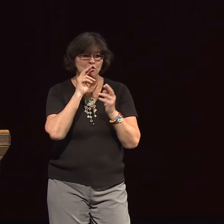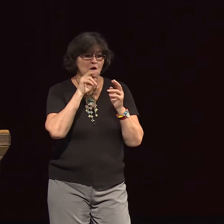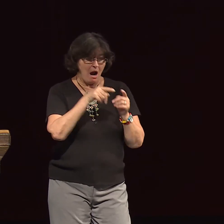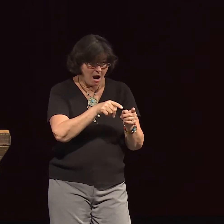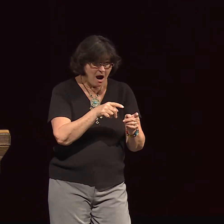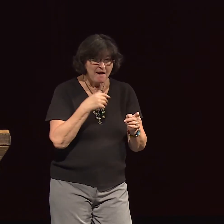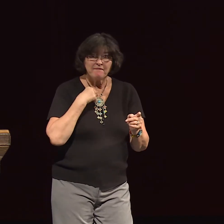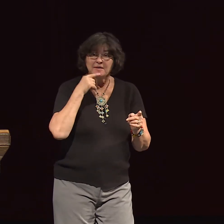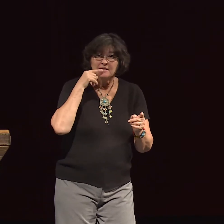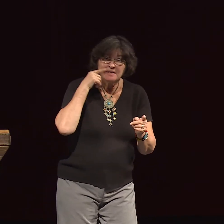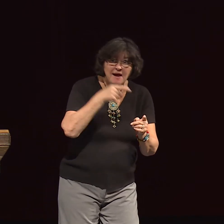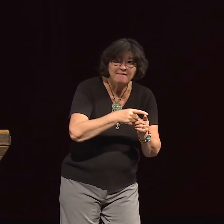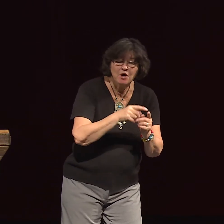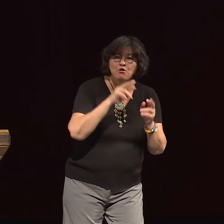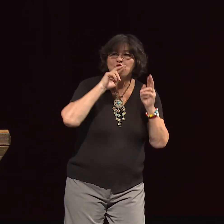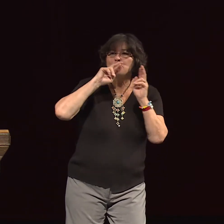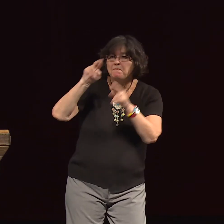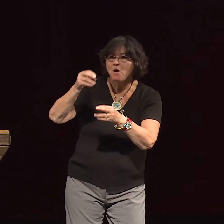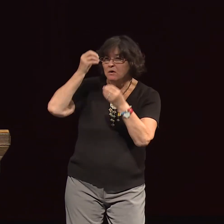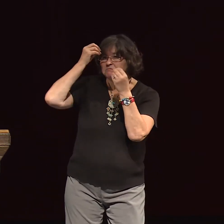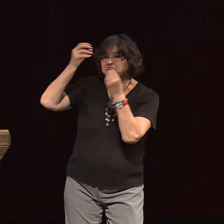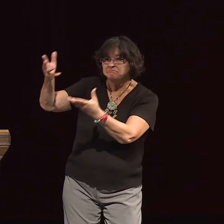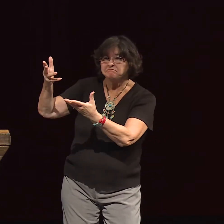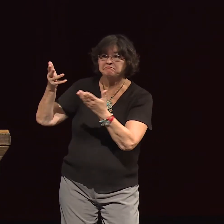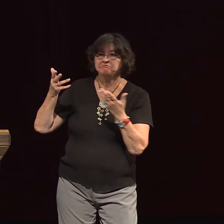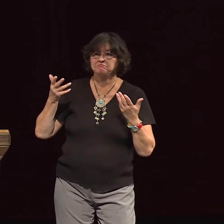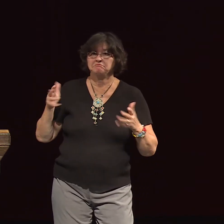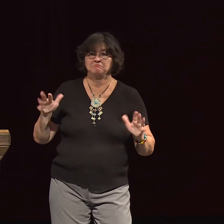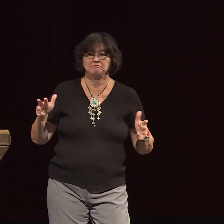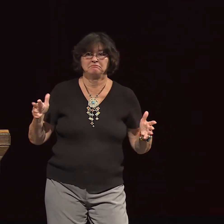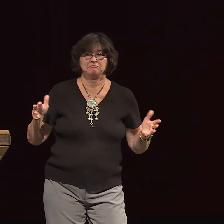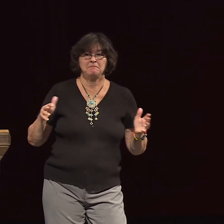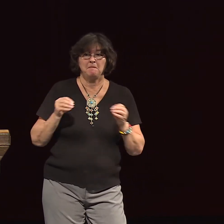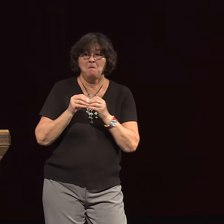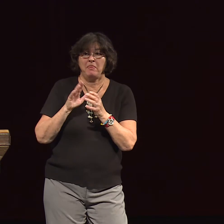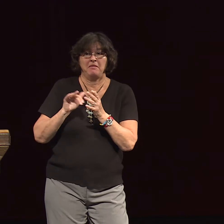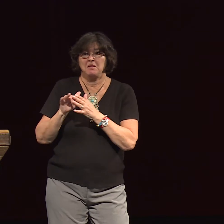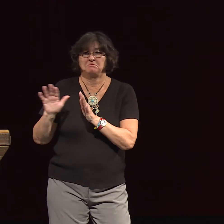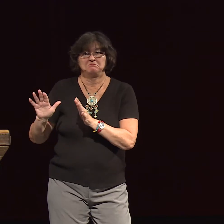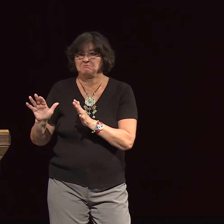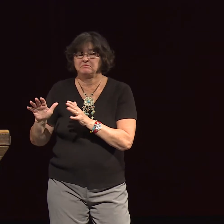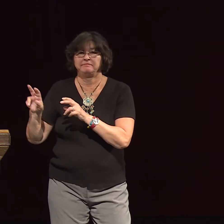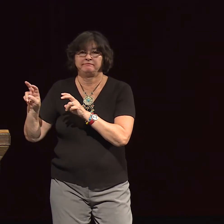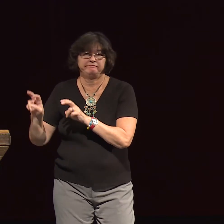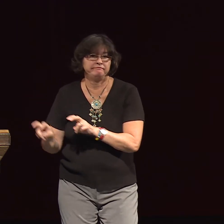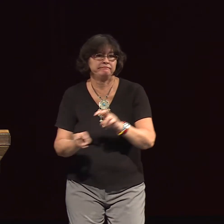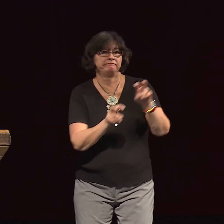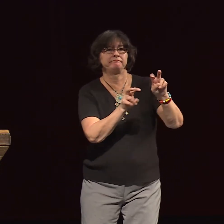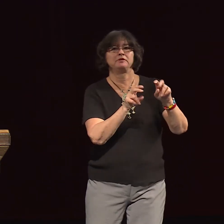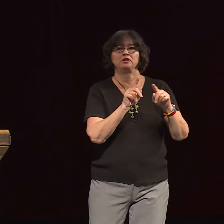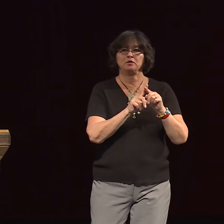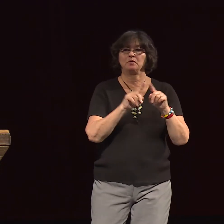It's the DHDI law, which tests infants' hearing at birth.